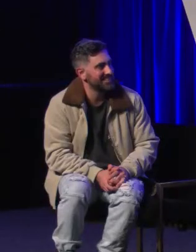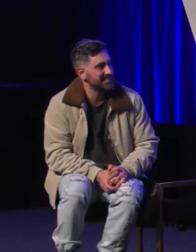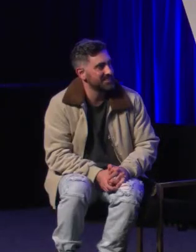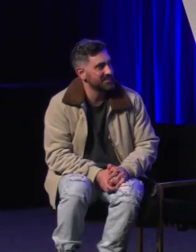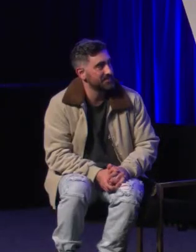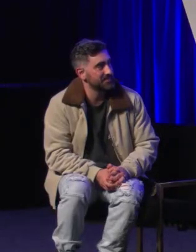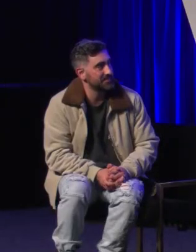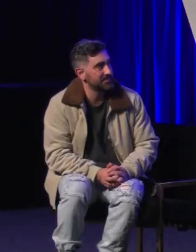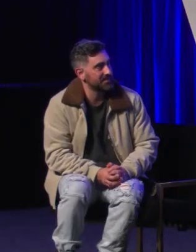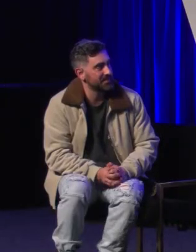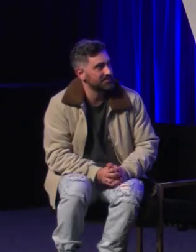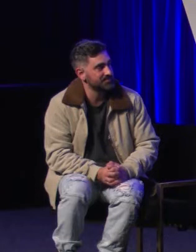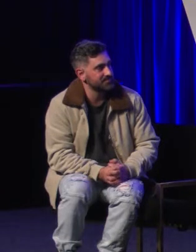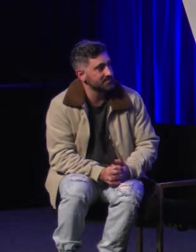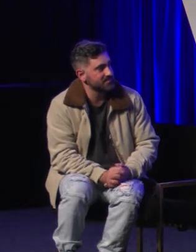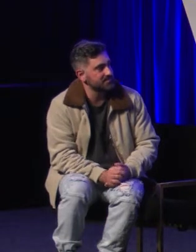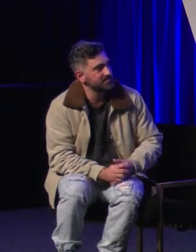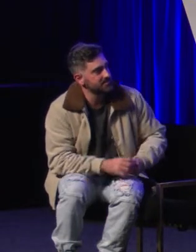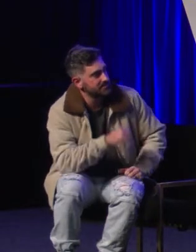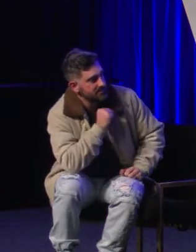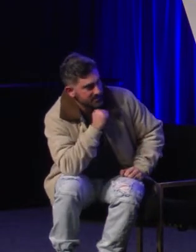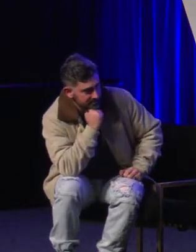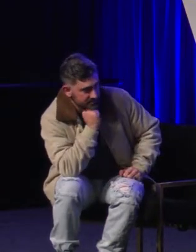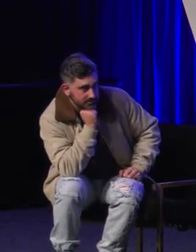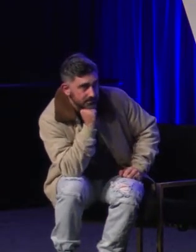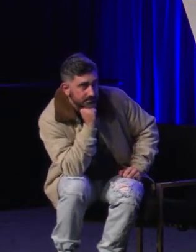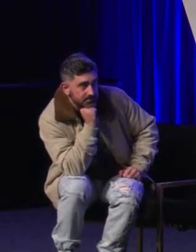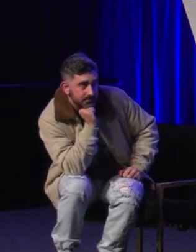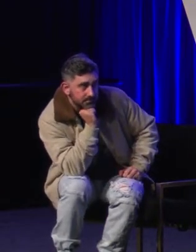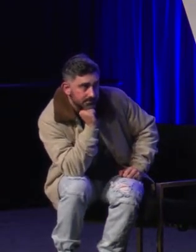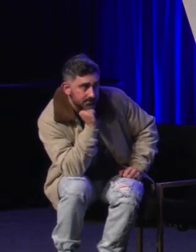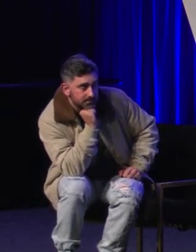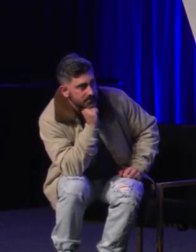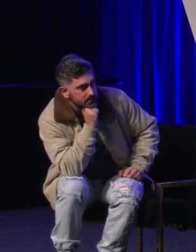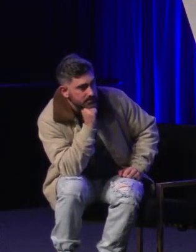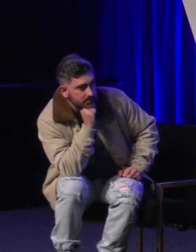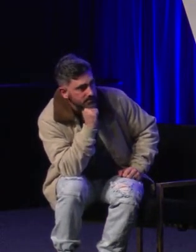Exactly, so that's when I think the quality perhaps suffers and the connection to local communities is a bit lost when